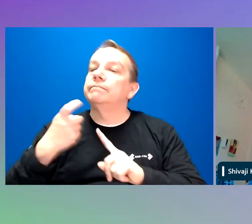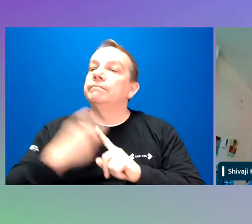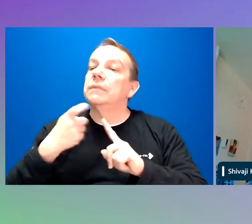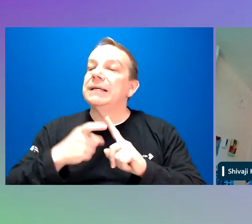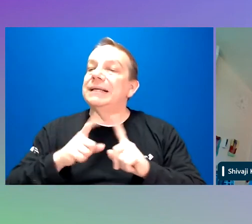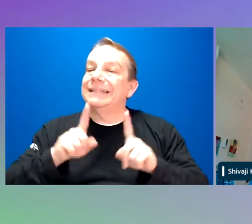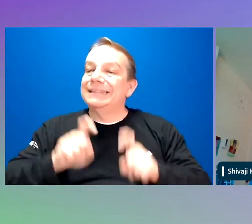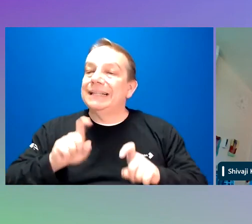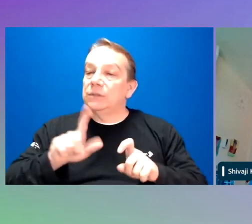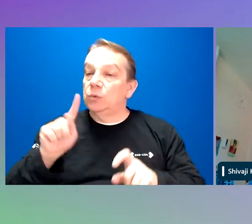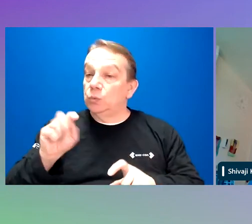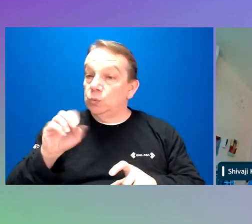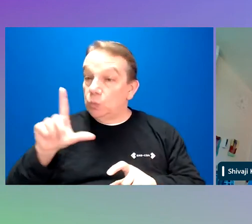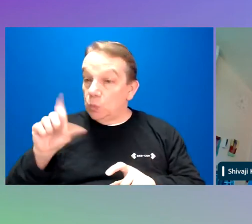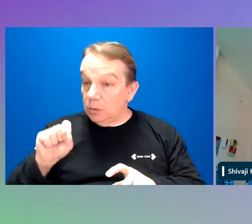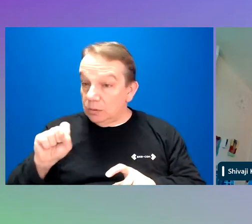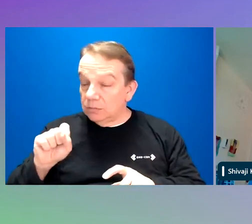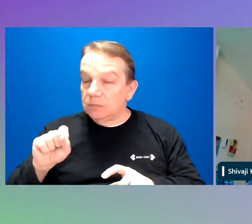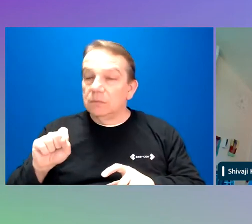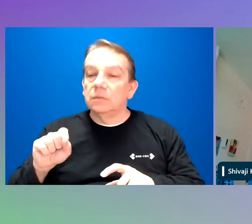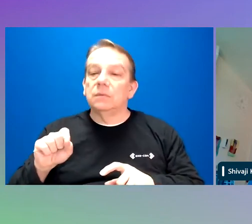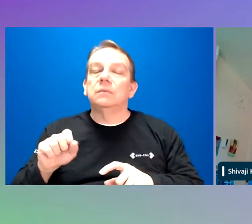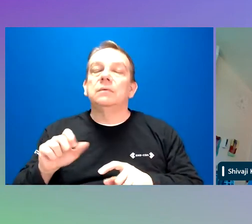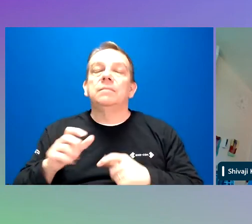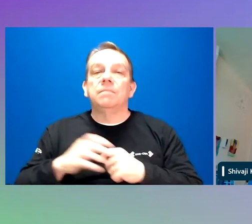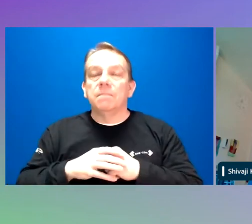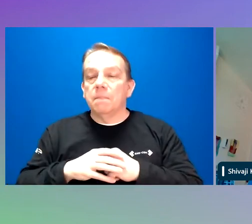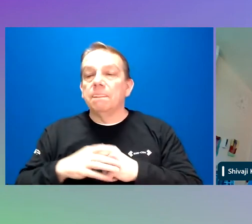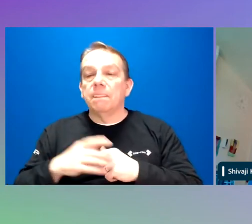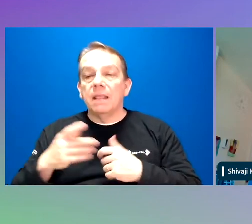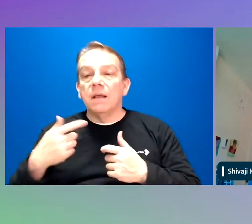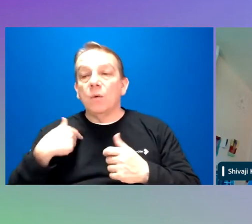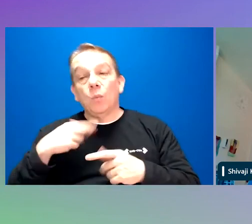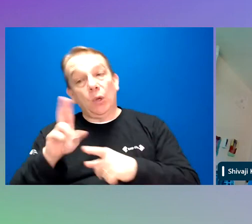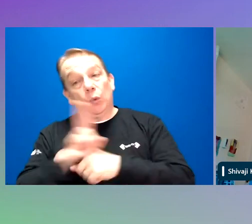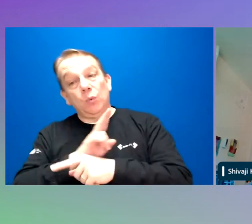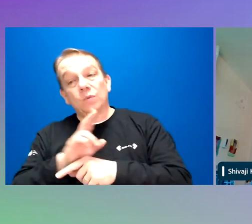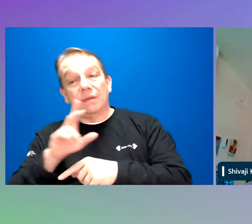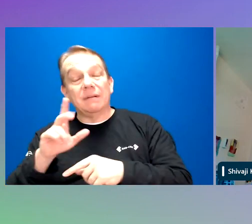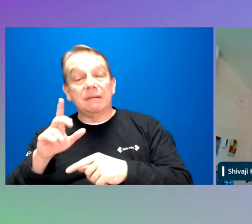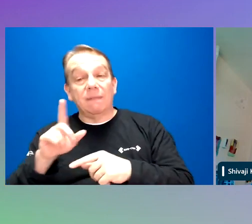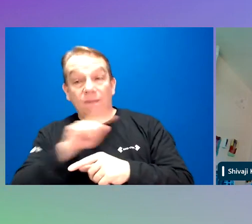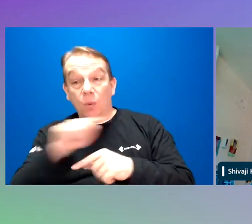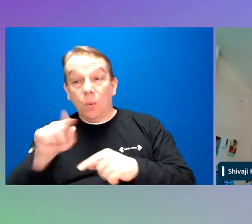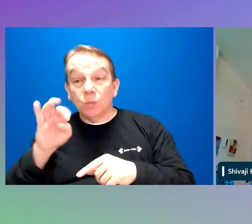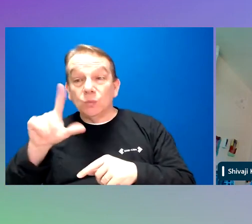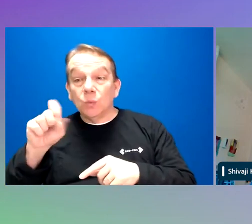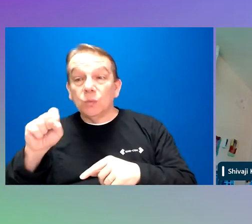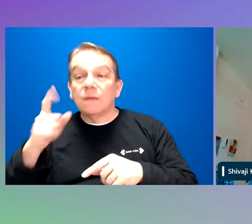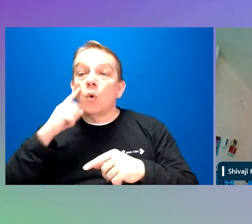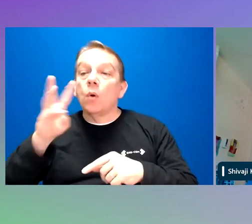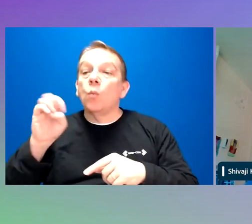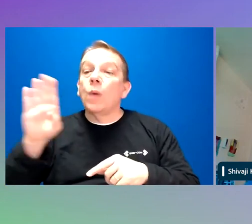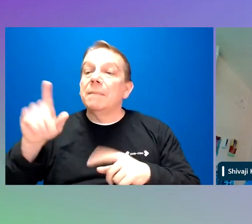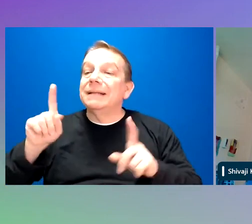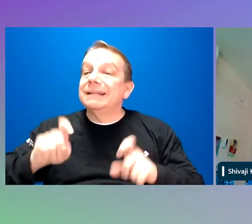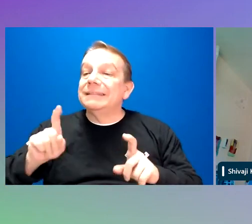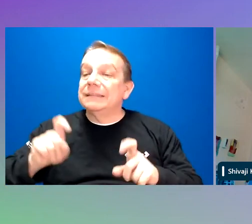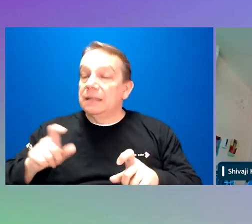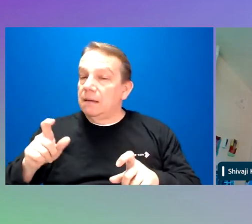are using dev tools, um, for web testing. So we want them to have